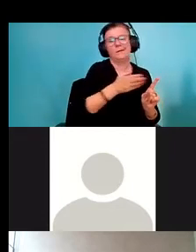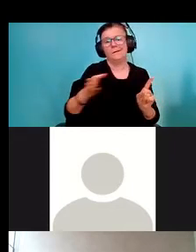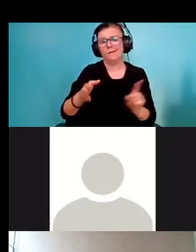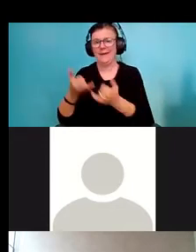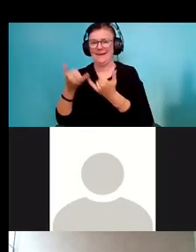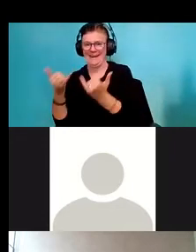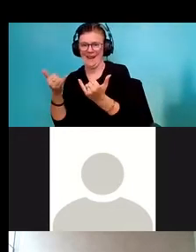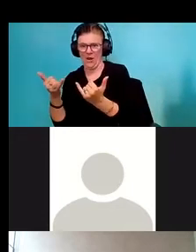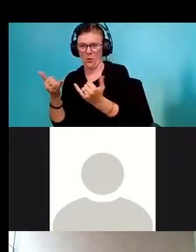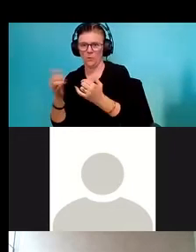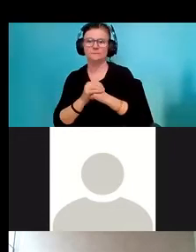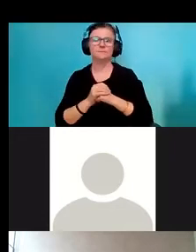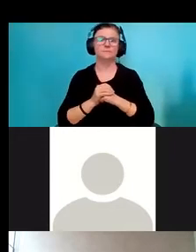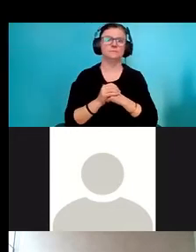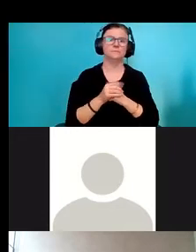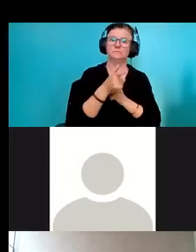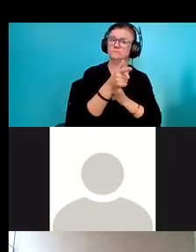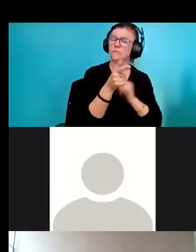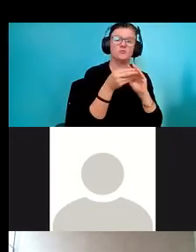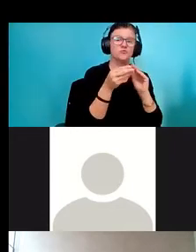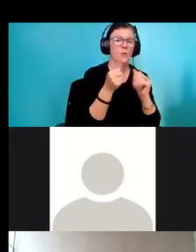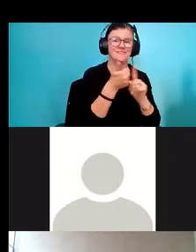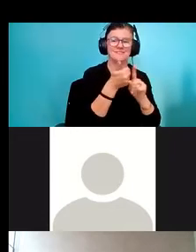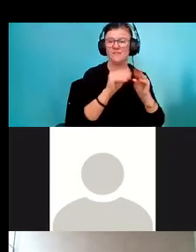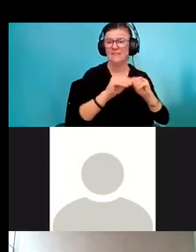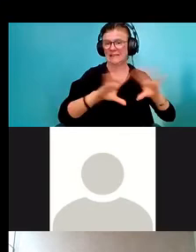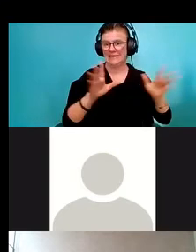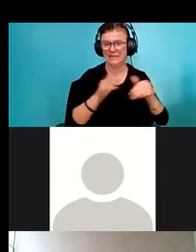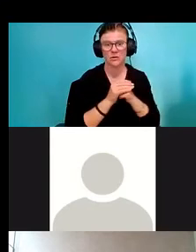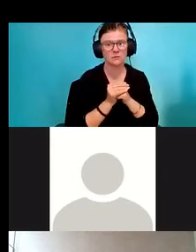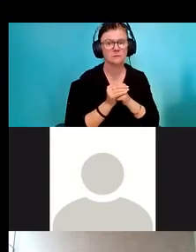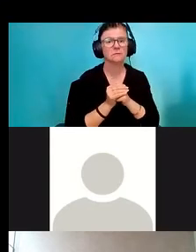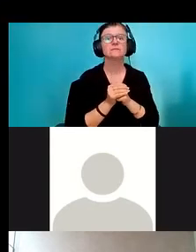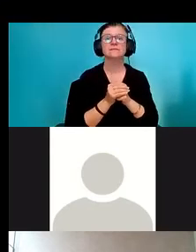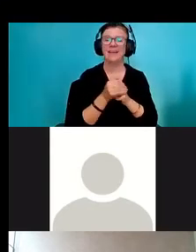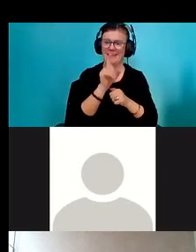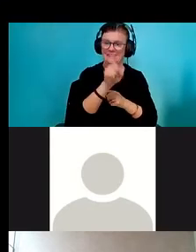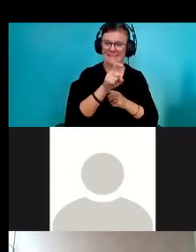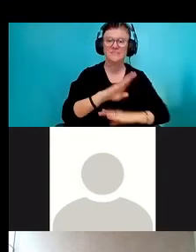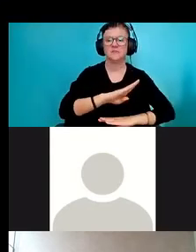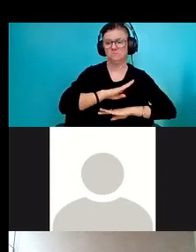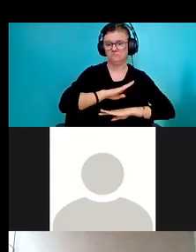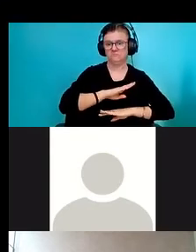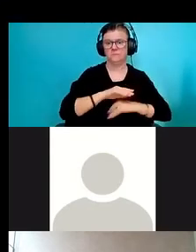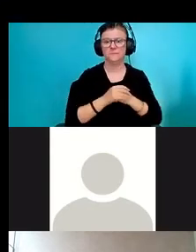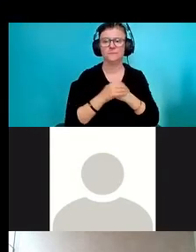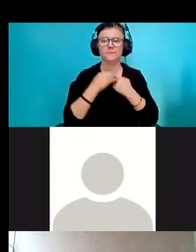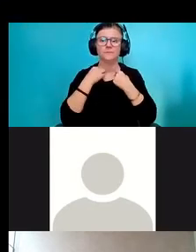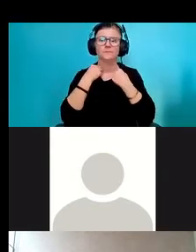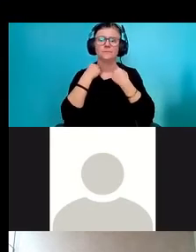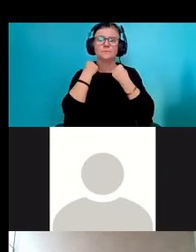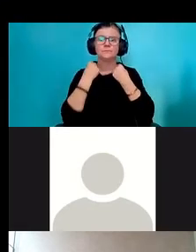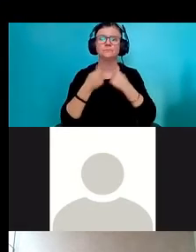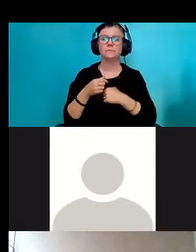"It's clear." "It explains their expansion's meeting needs." "It explains what they received and how